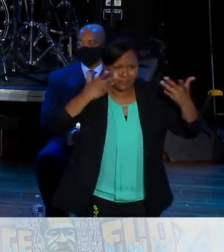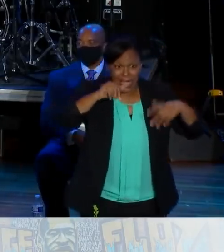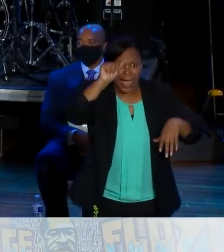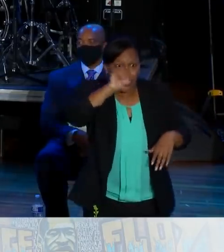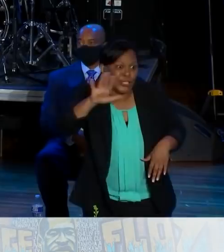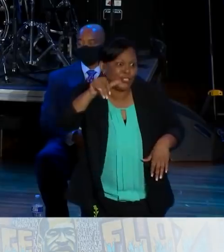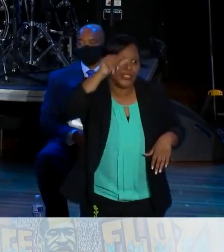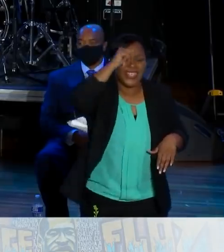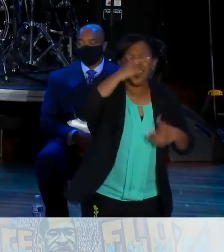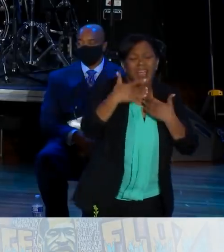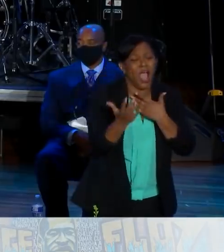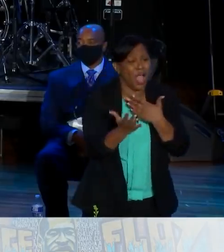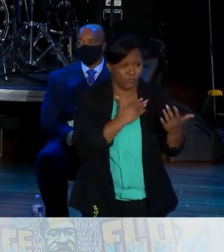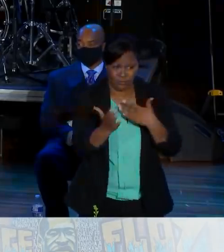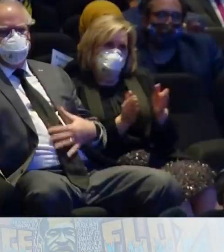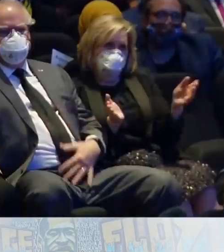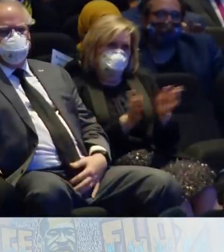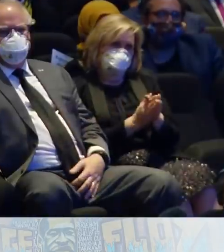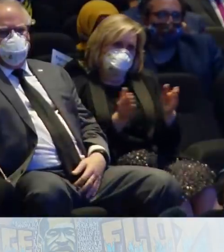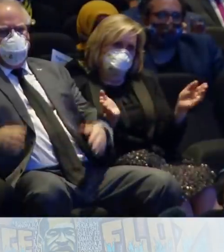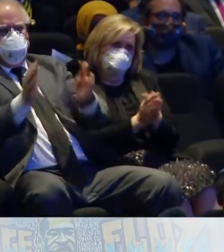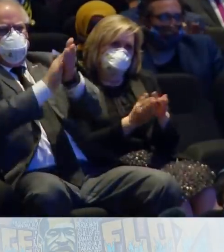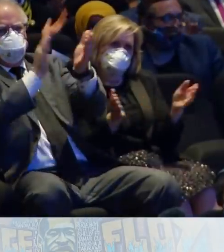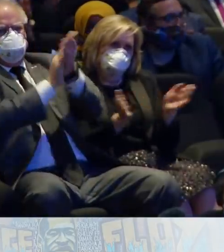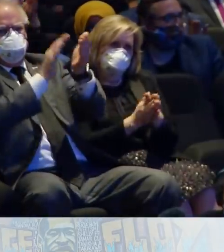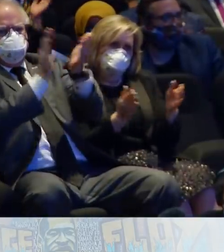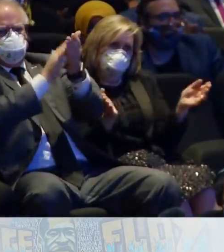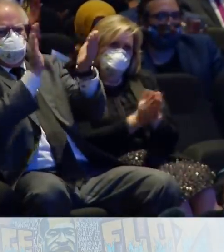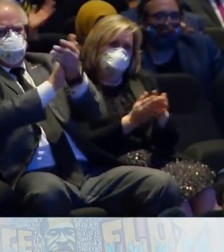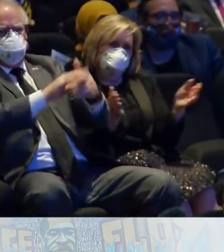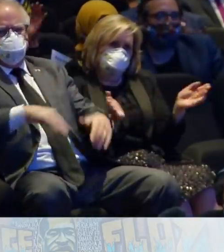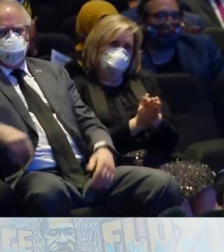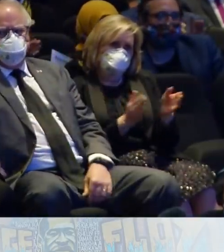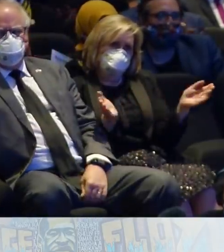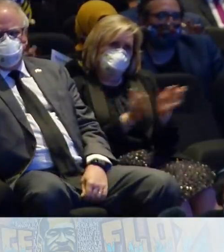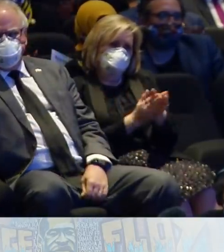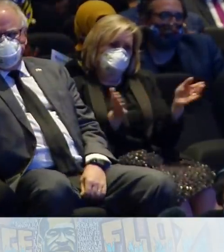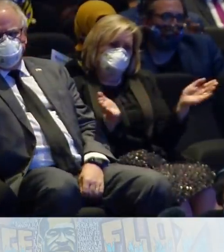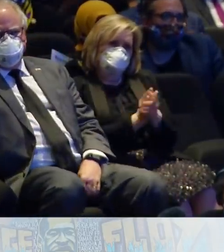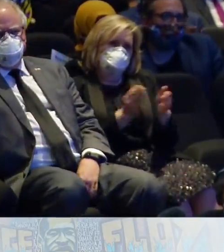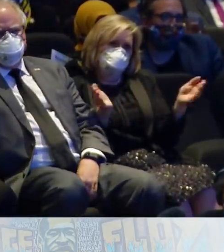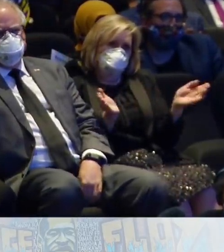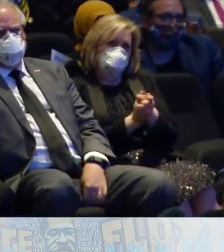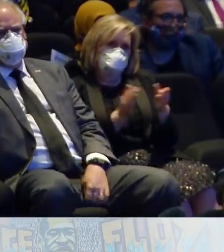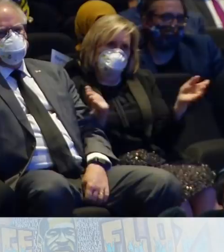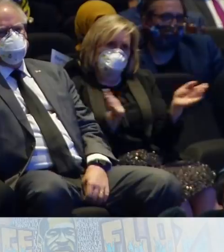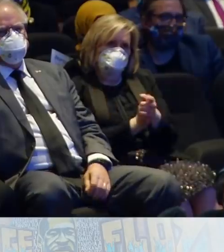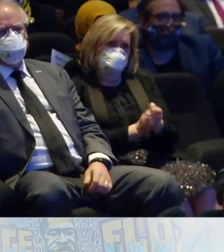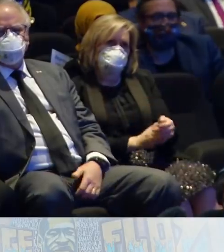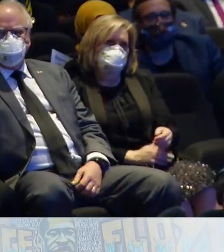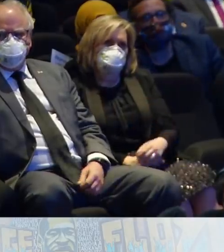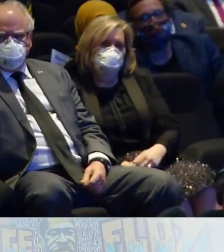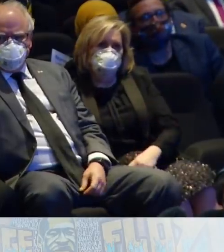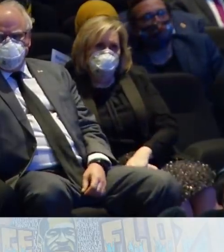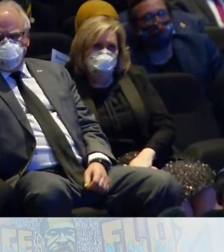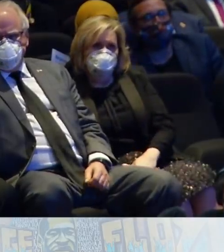WHITE, LATINO, ARAB, IN THE SHADOWS OF LINCOLN AND TELL THEM THIS IS THE TIME TO STOP THIS.